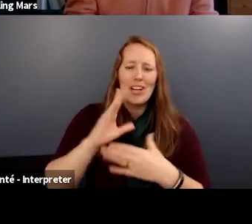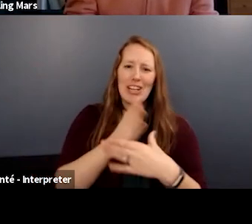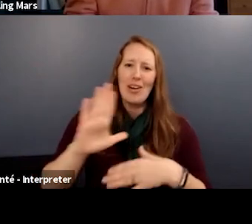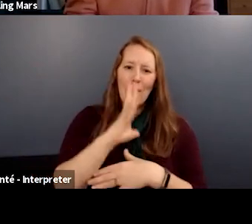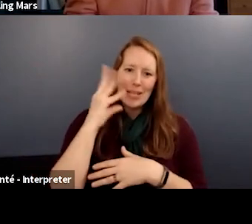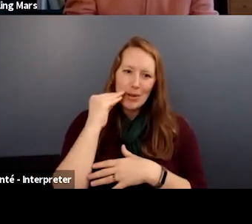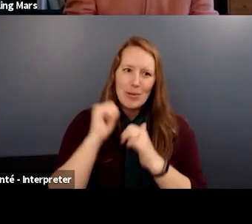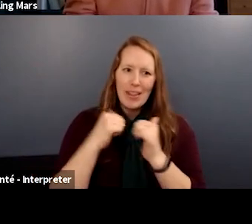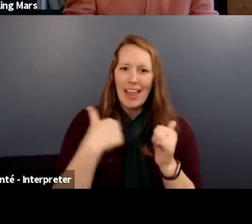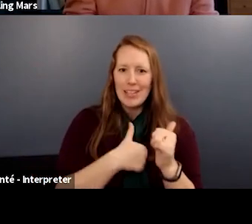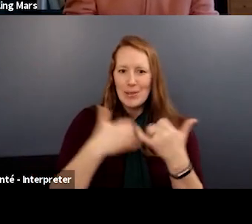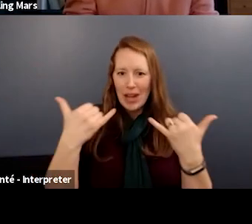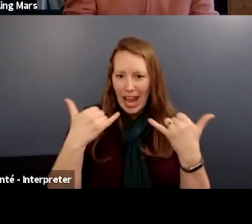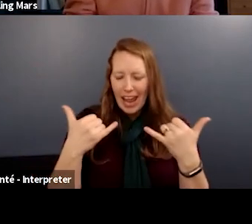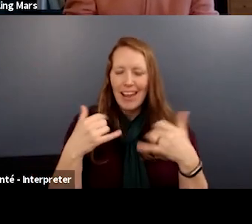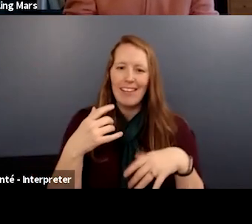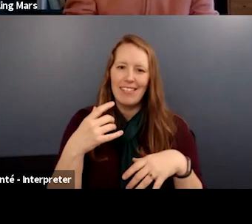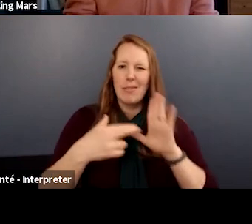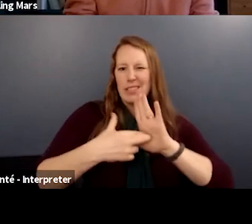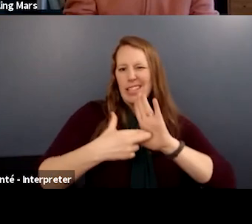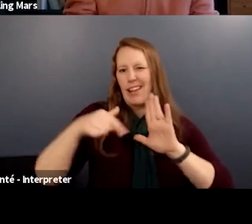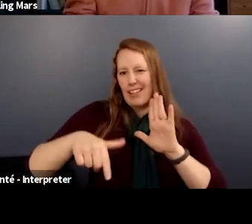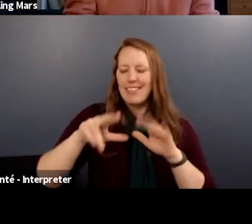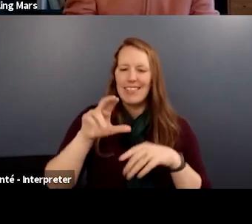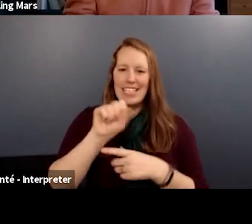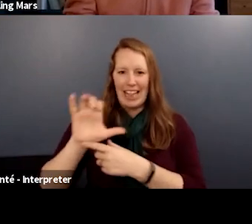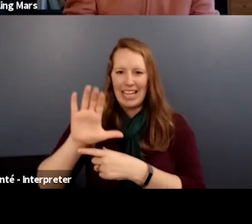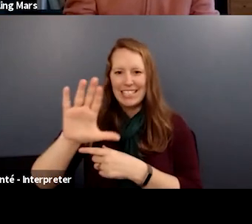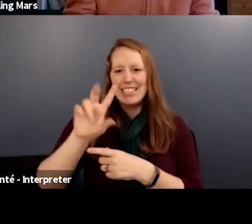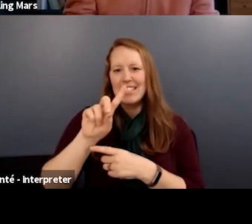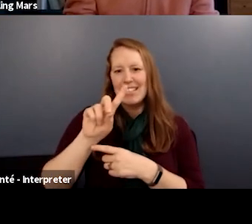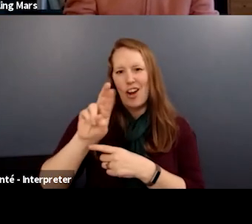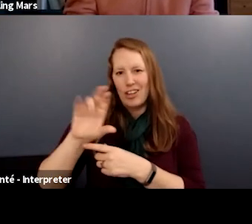the Salt Lake Community College Disability Resource Center for our DiversAbility evening.